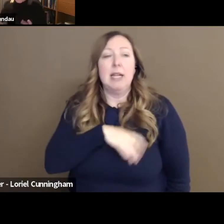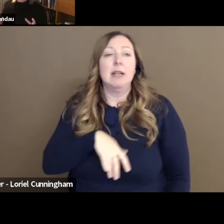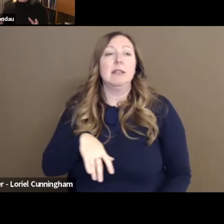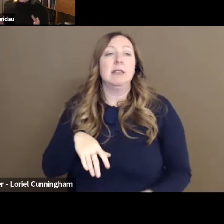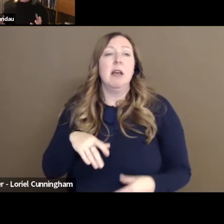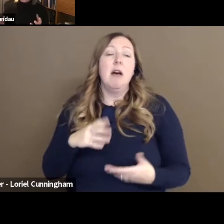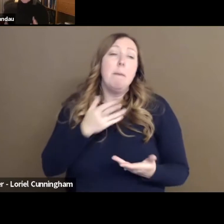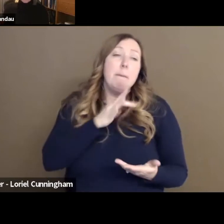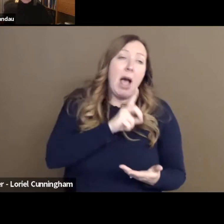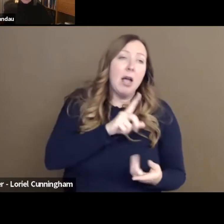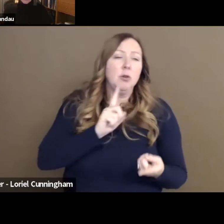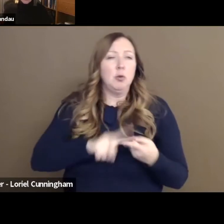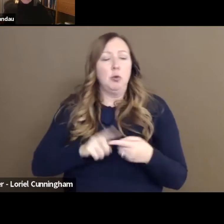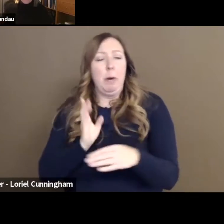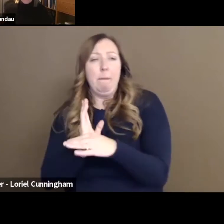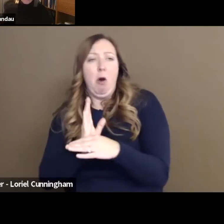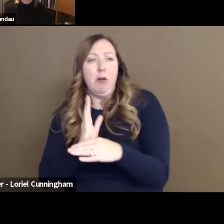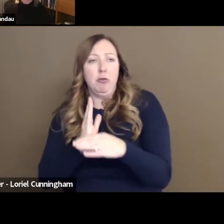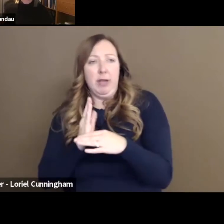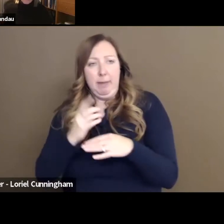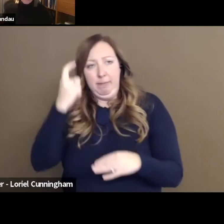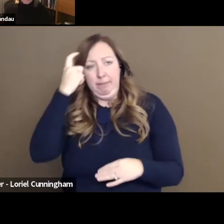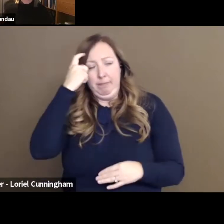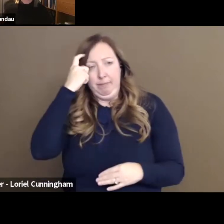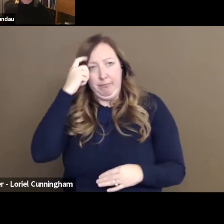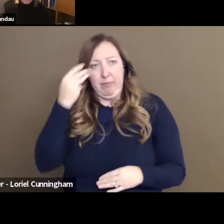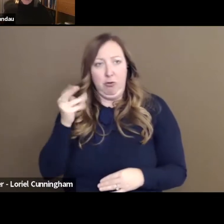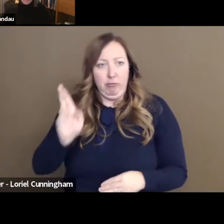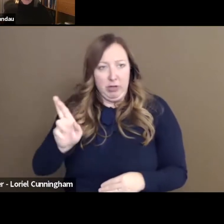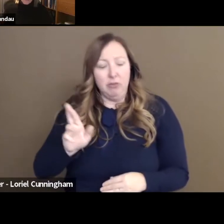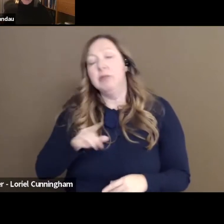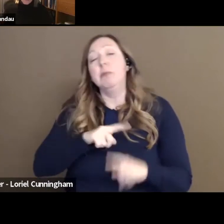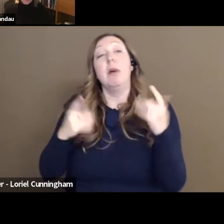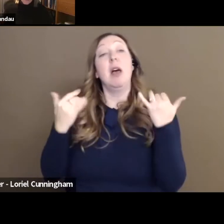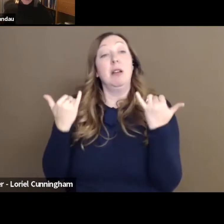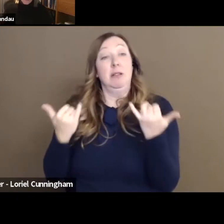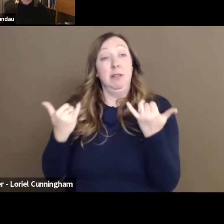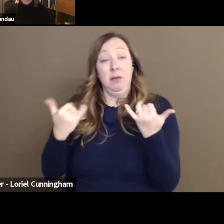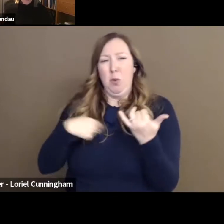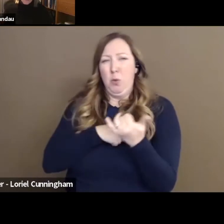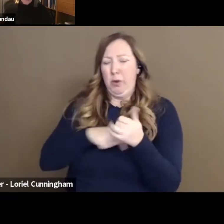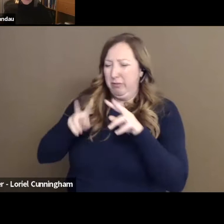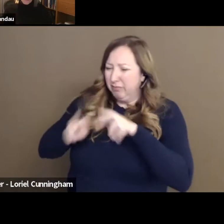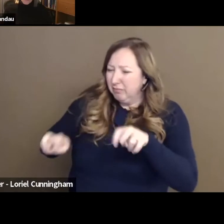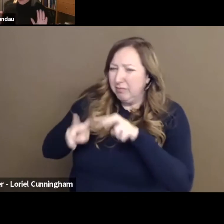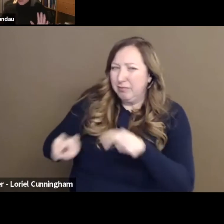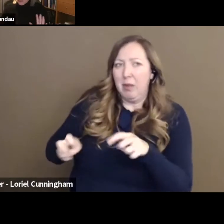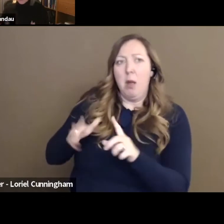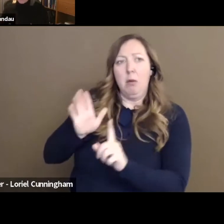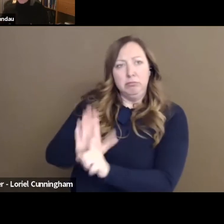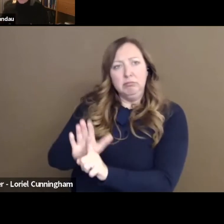for our purposes of course we're interested in characteristics of brain and cognition